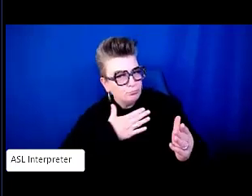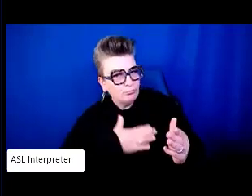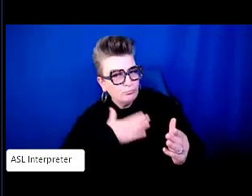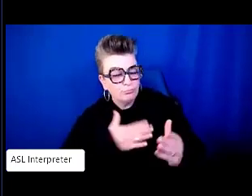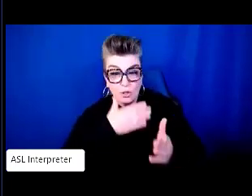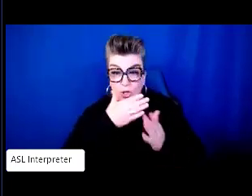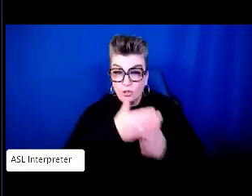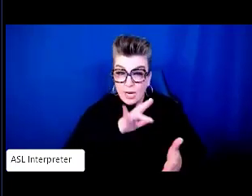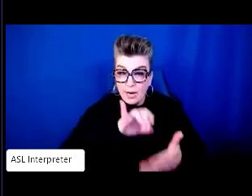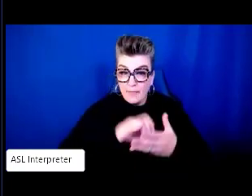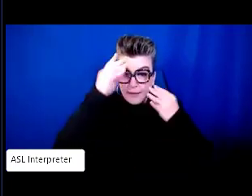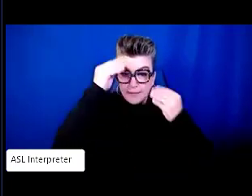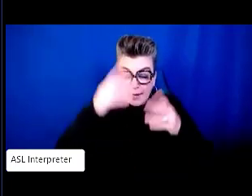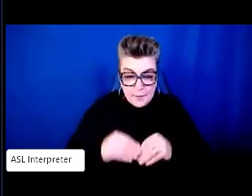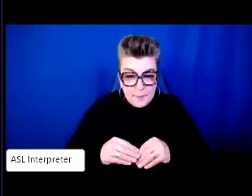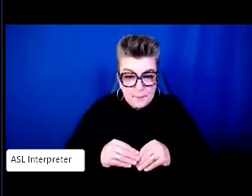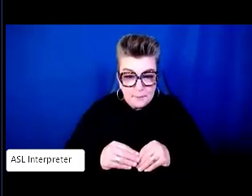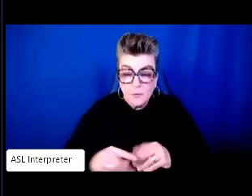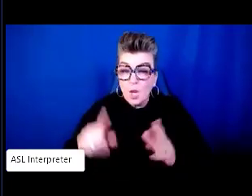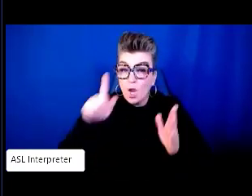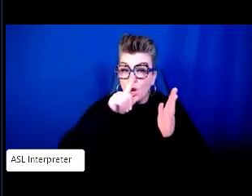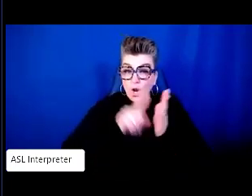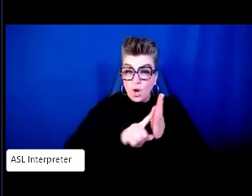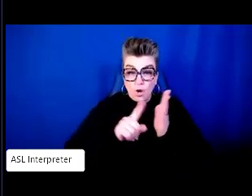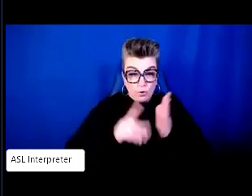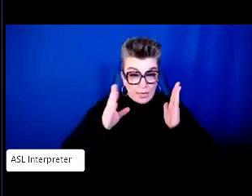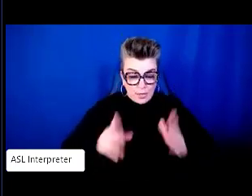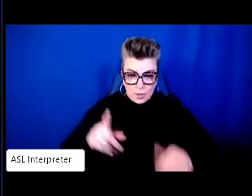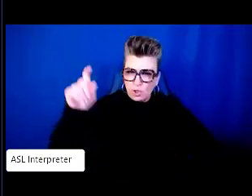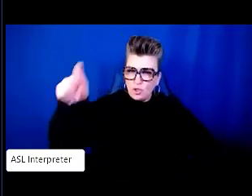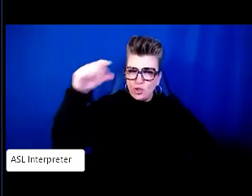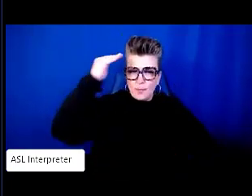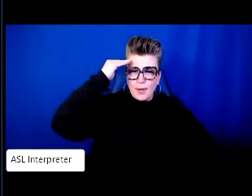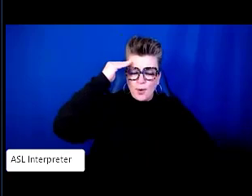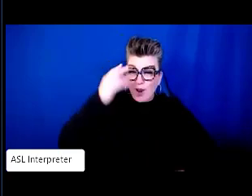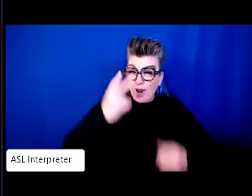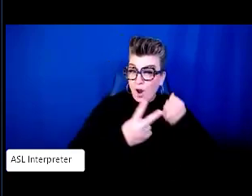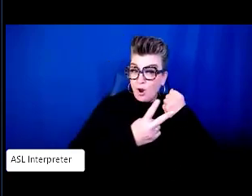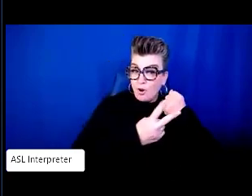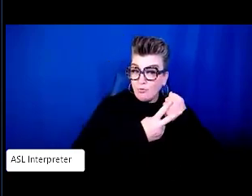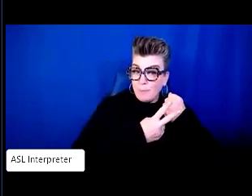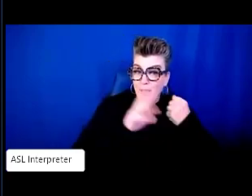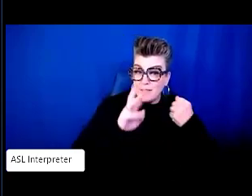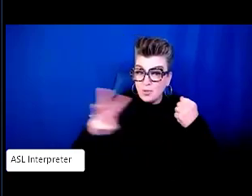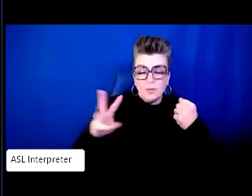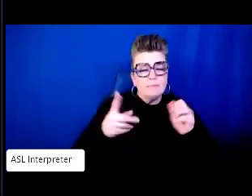Researchers should be aware in those cases that repositories sometimes place restrictions on the ability